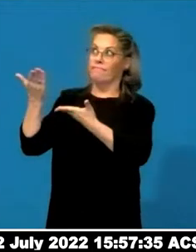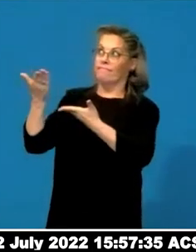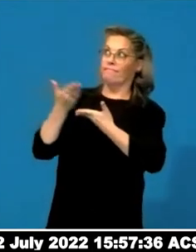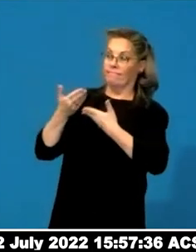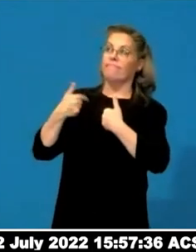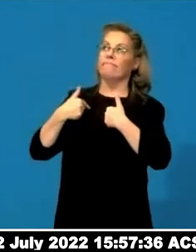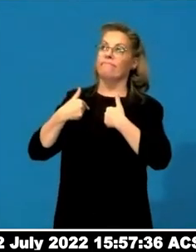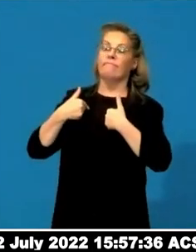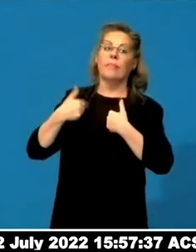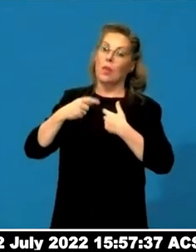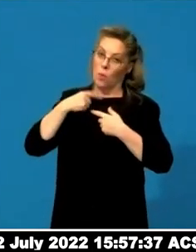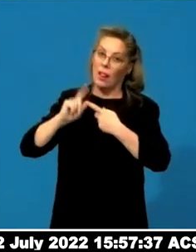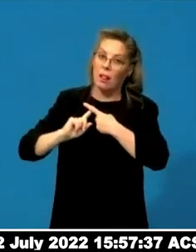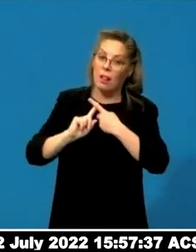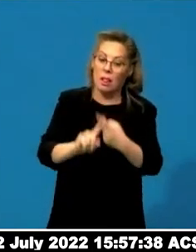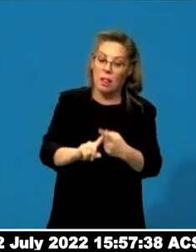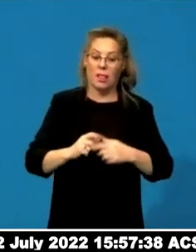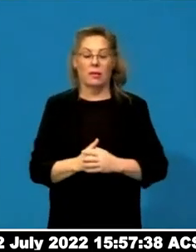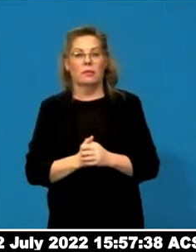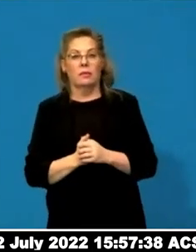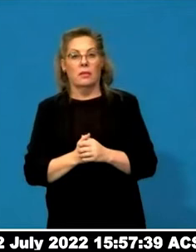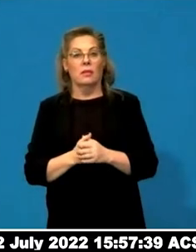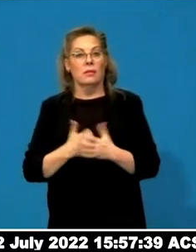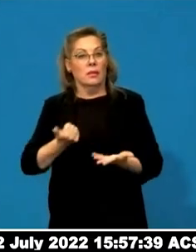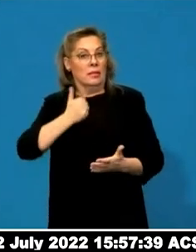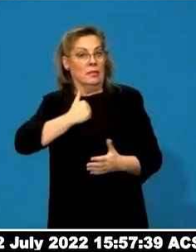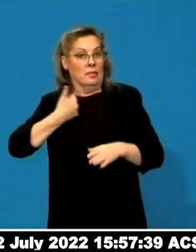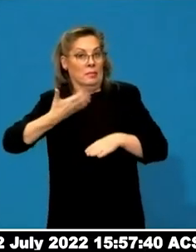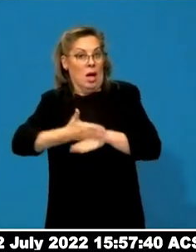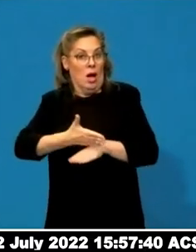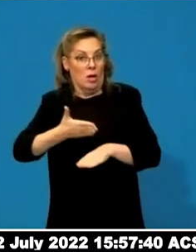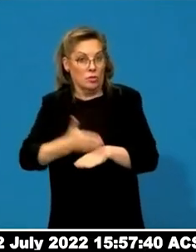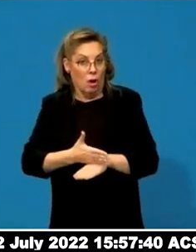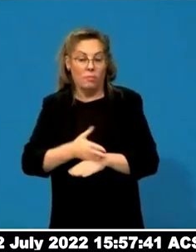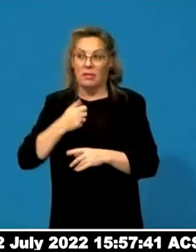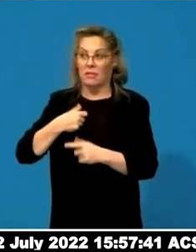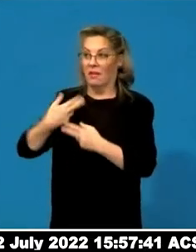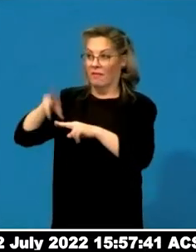I feel like it's my job to continue on where Dad left off.